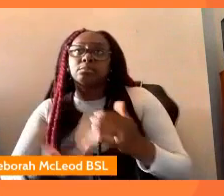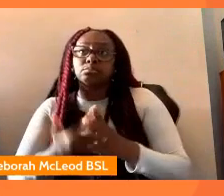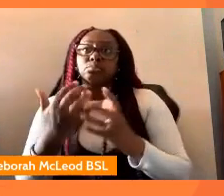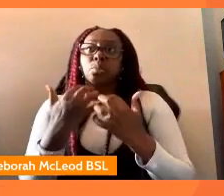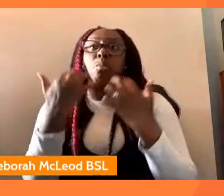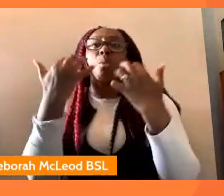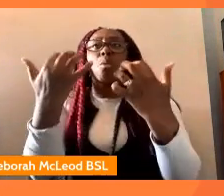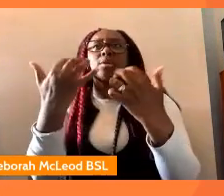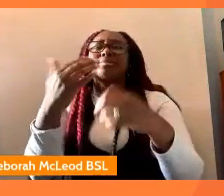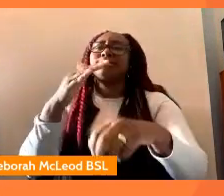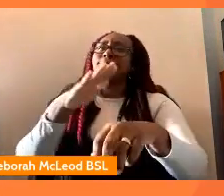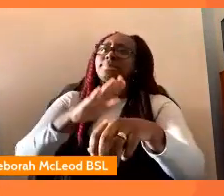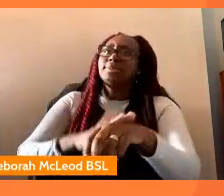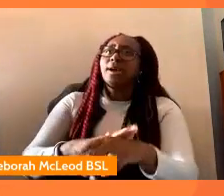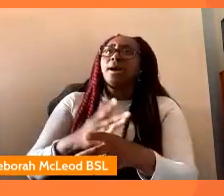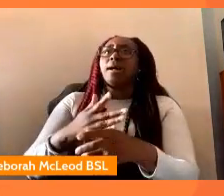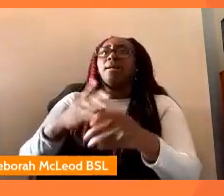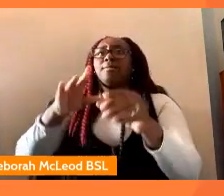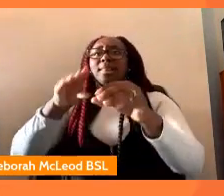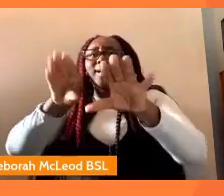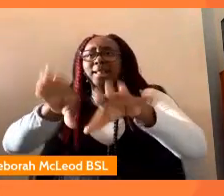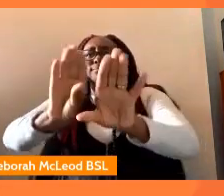Time again the rug is pulled from their feet.